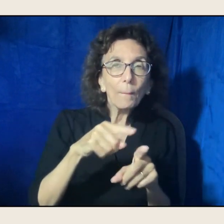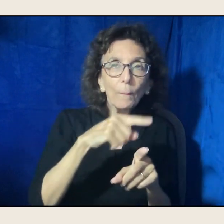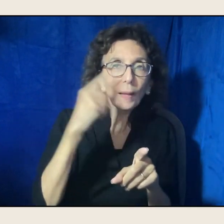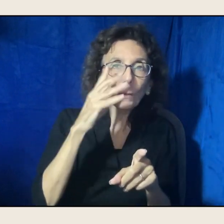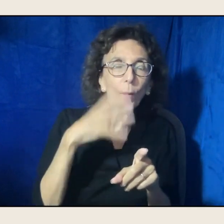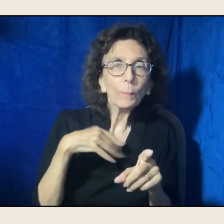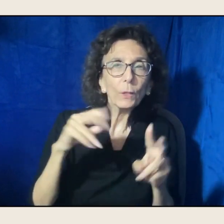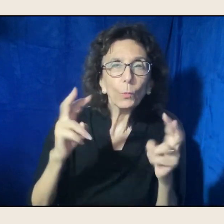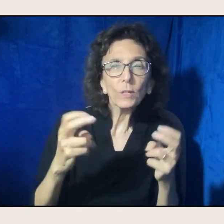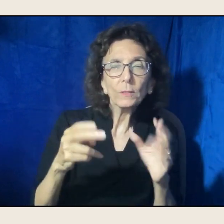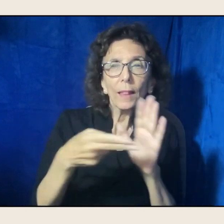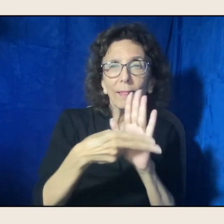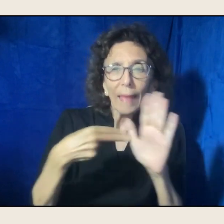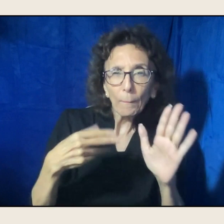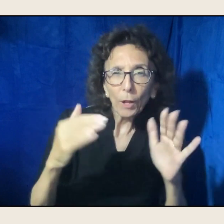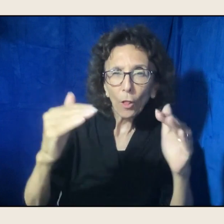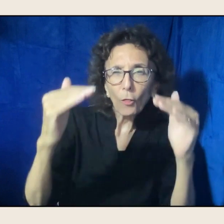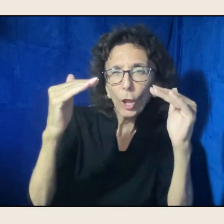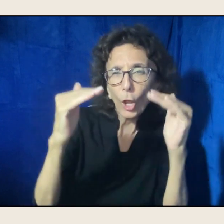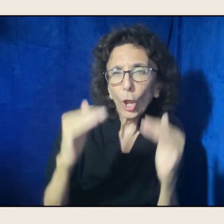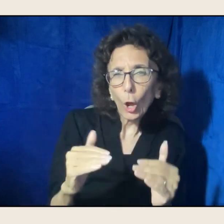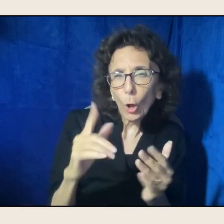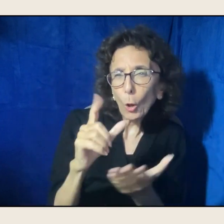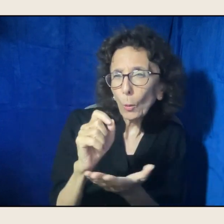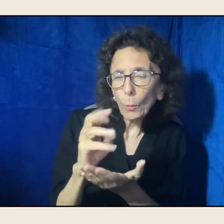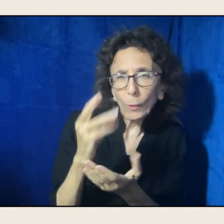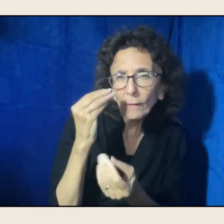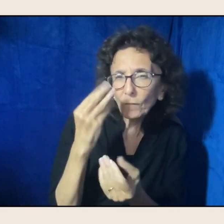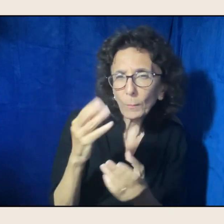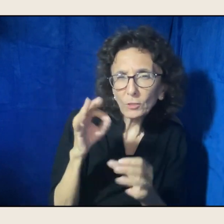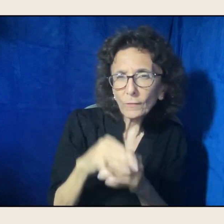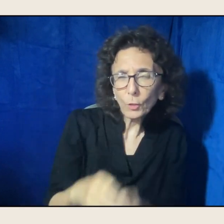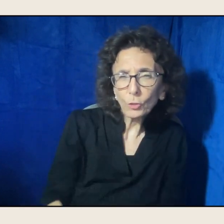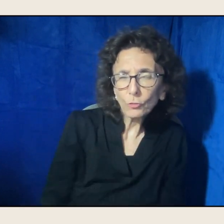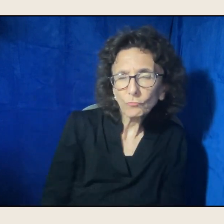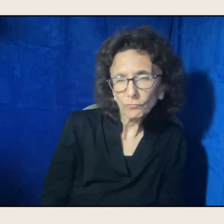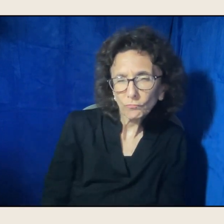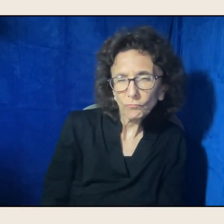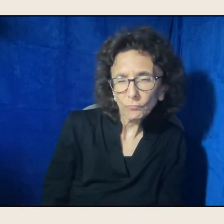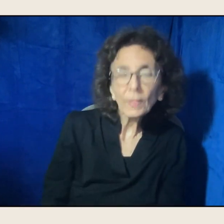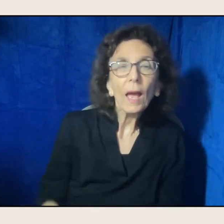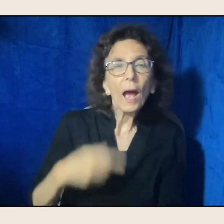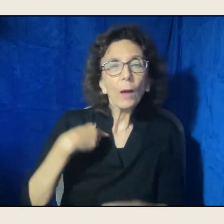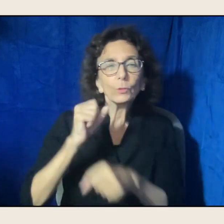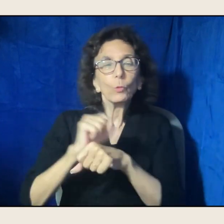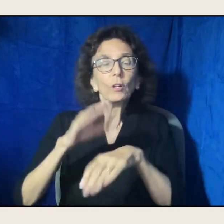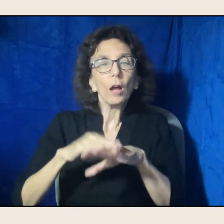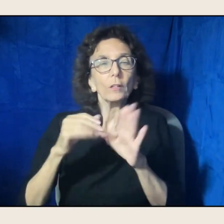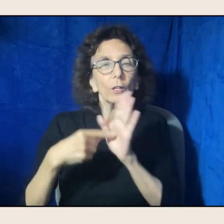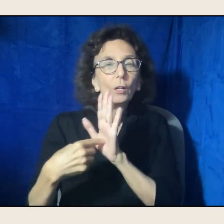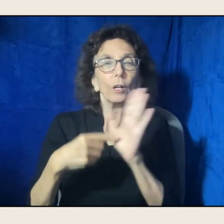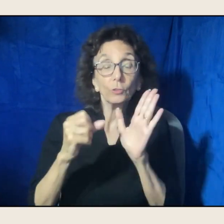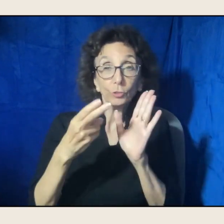And so my response to that was, I was working on a show at the time, and my response to that was to put mid-age,